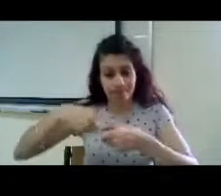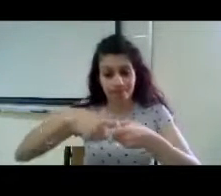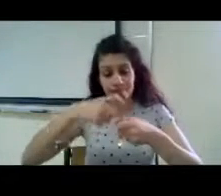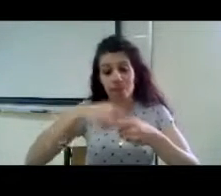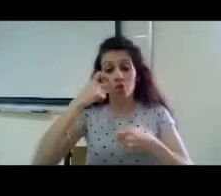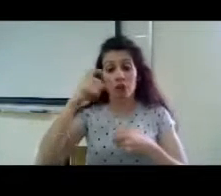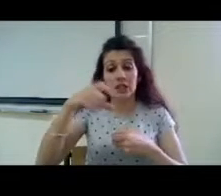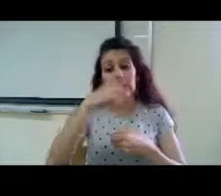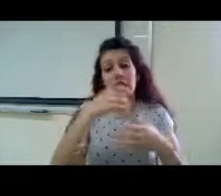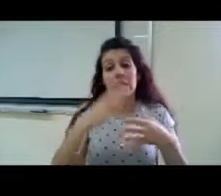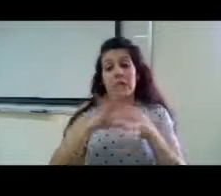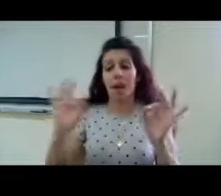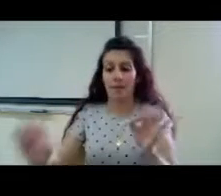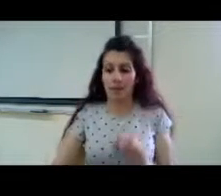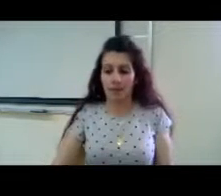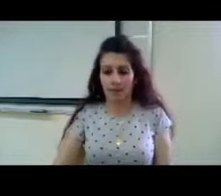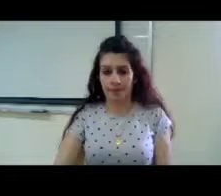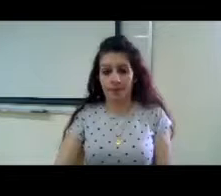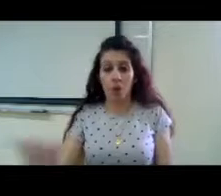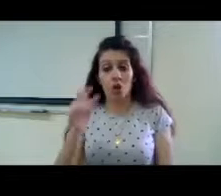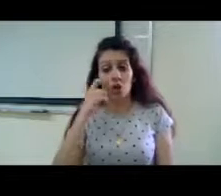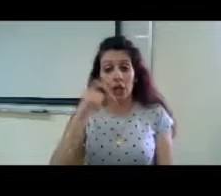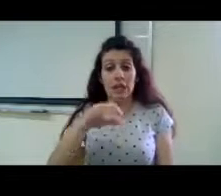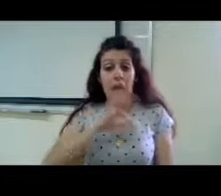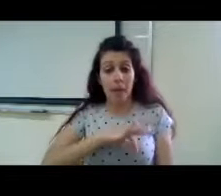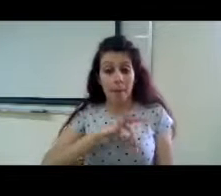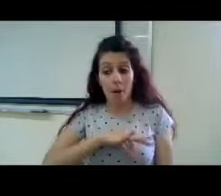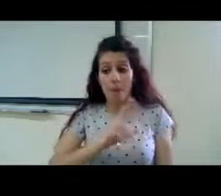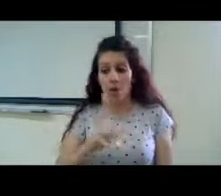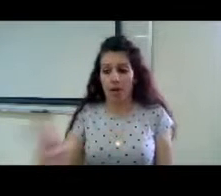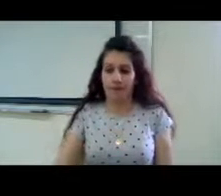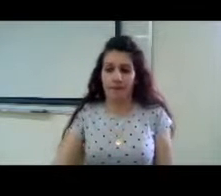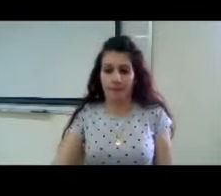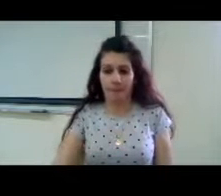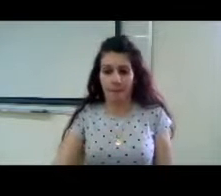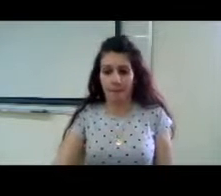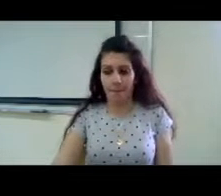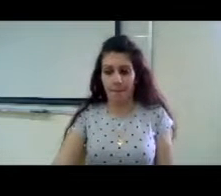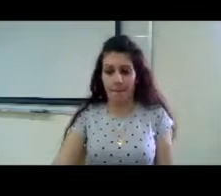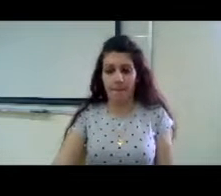allarakha well subrata Talitha when we share to the mr. Milan healthy energy